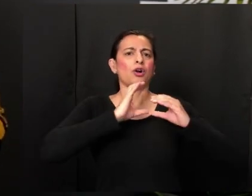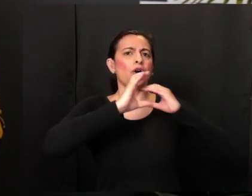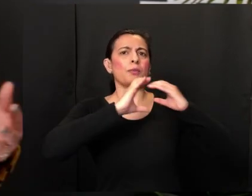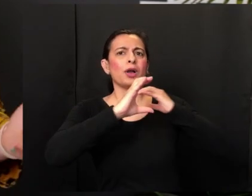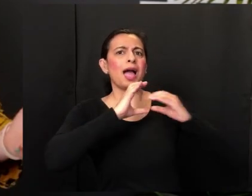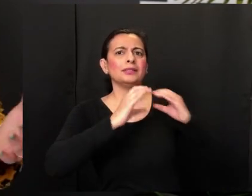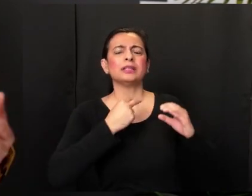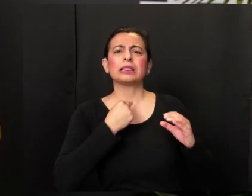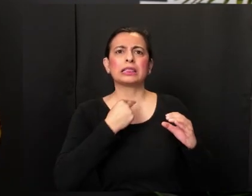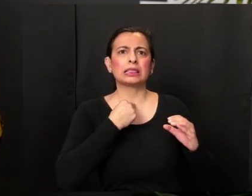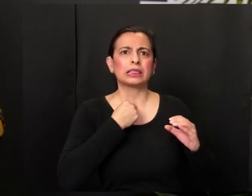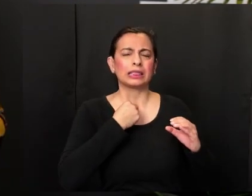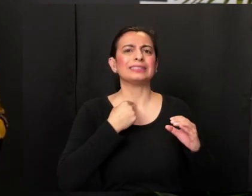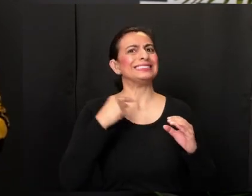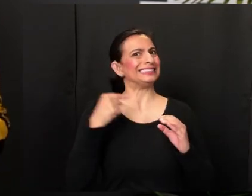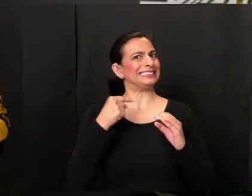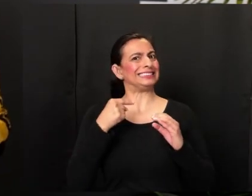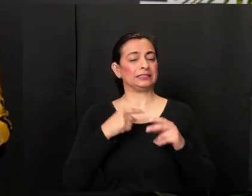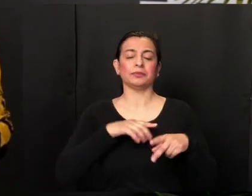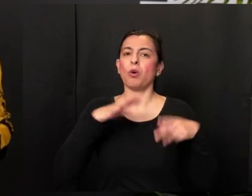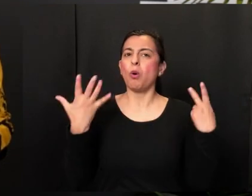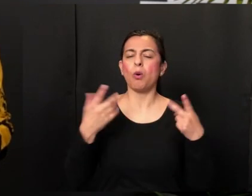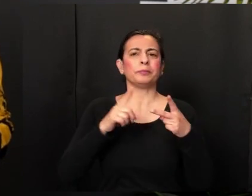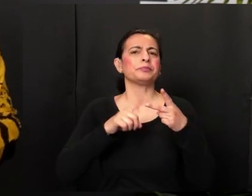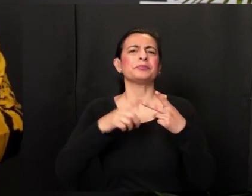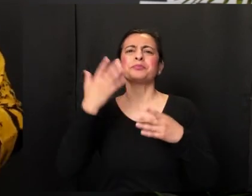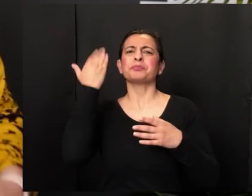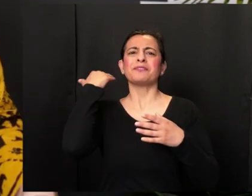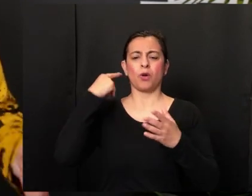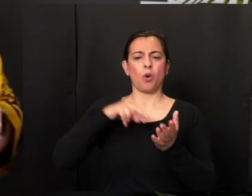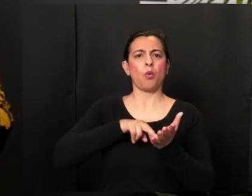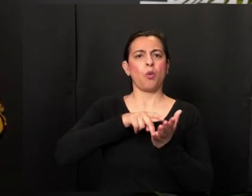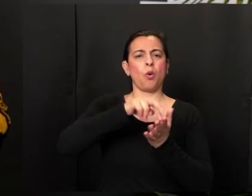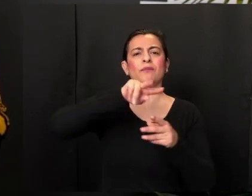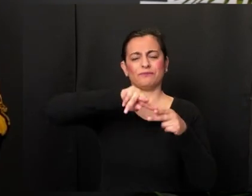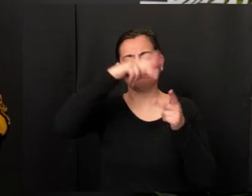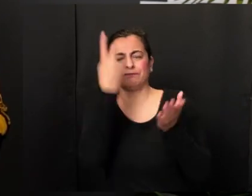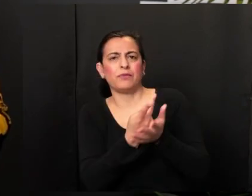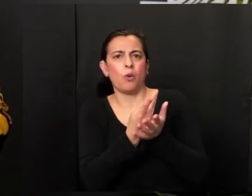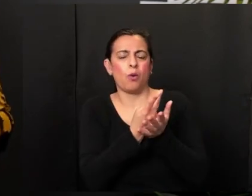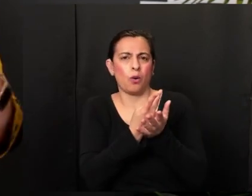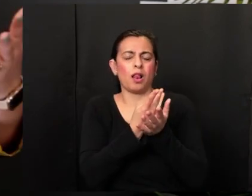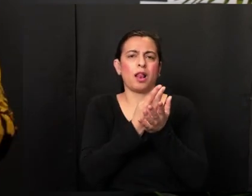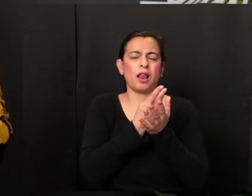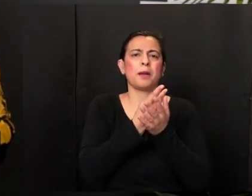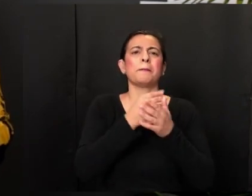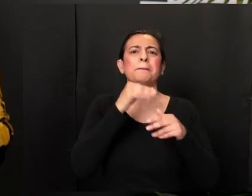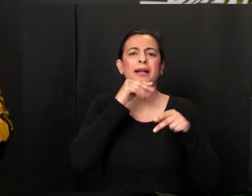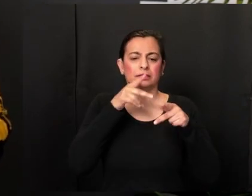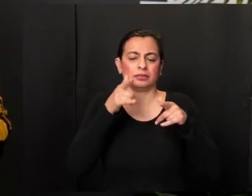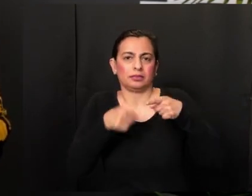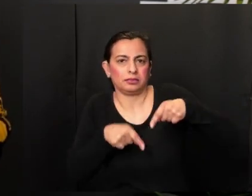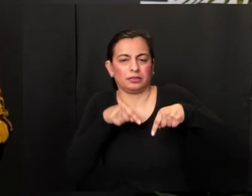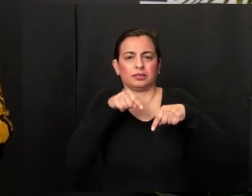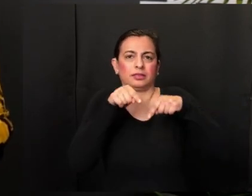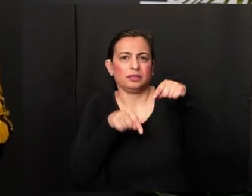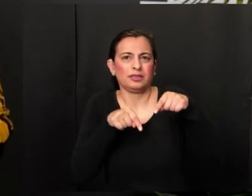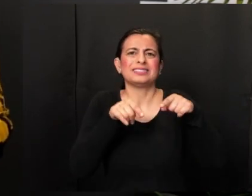Or that time you tried to relive your youth and you broke your ankle on a trampoline and were on crutches for six weeks.